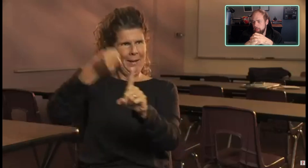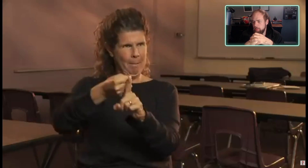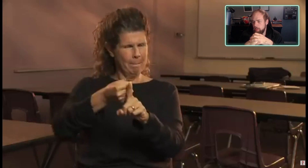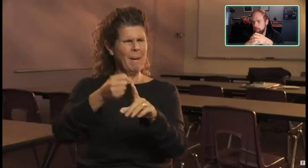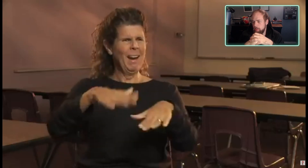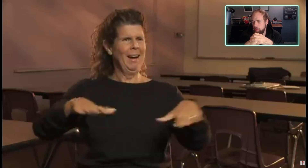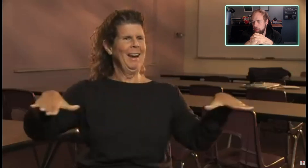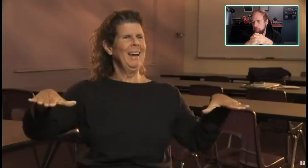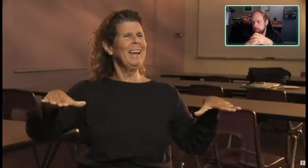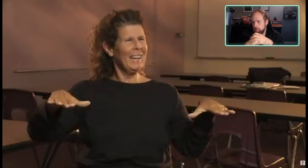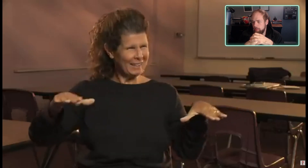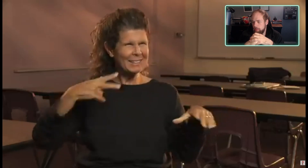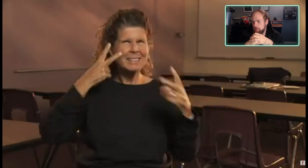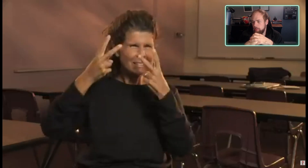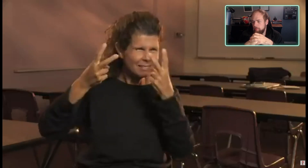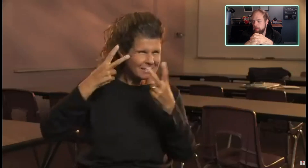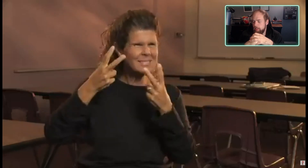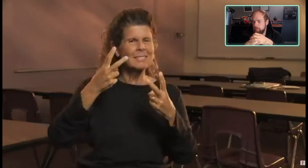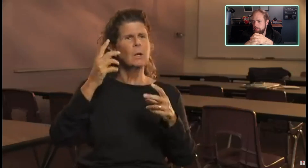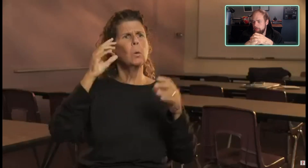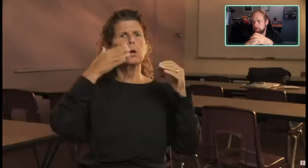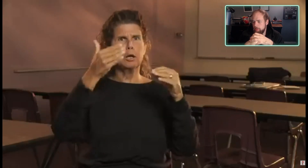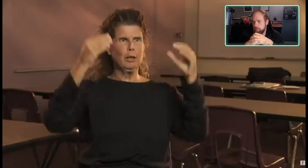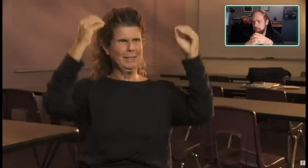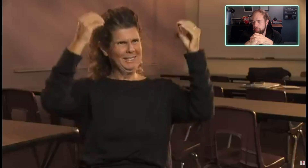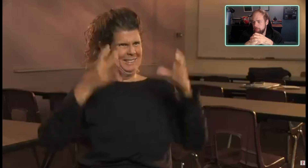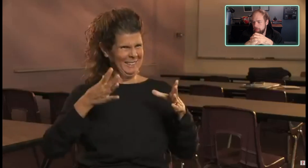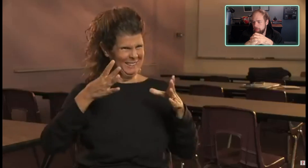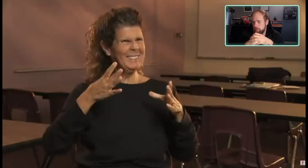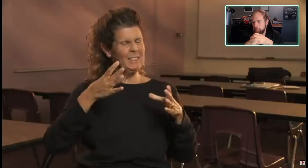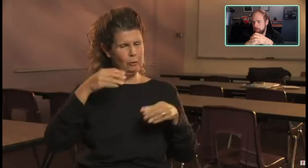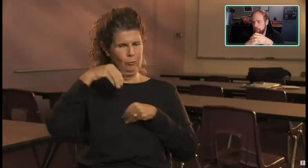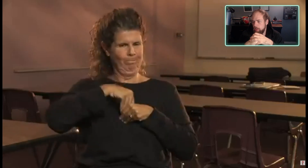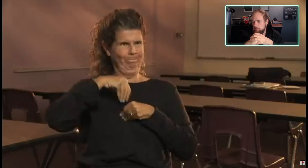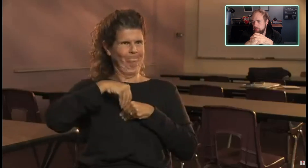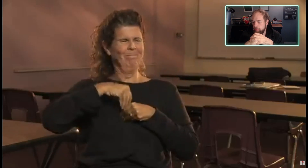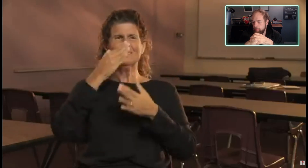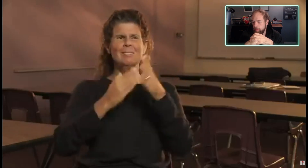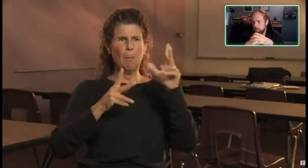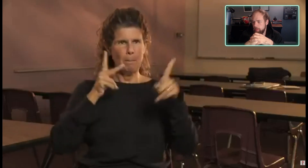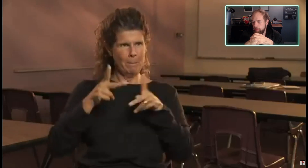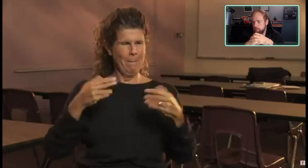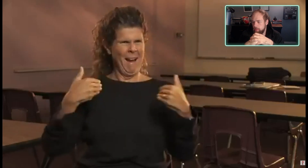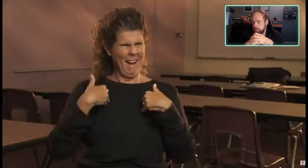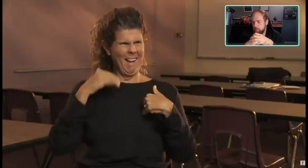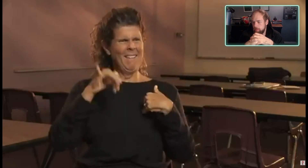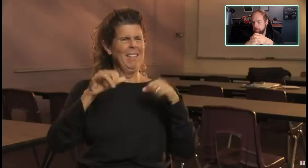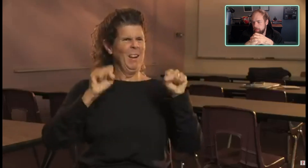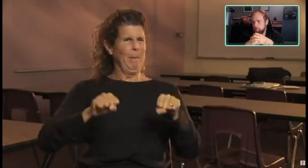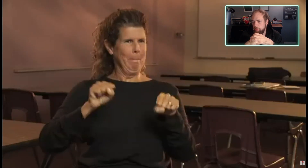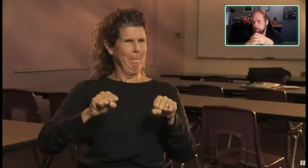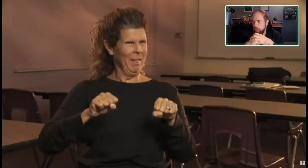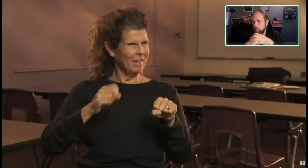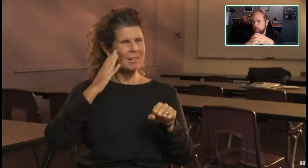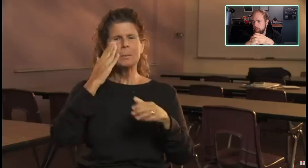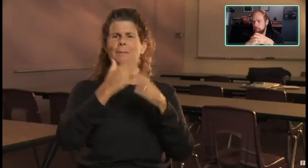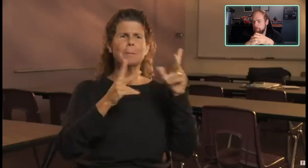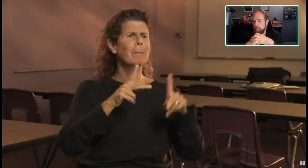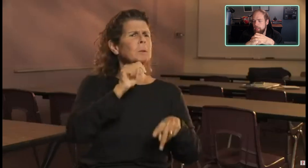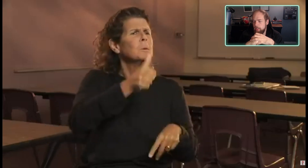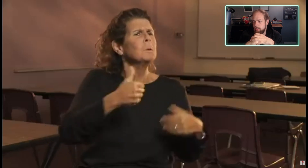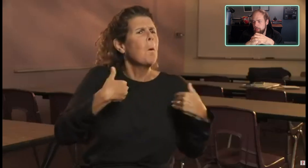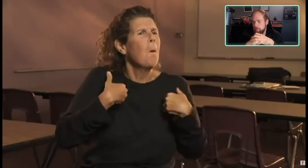I saw how they affected children lives some people have that ability you know